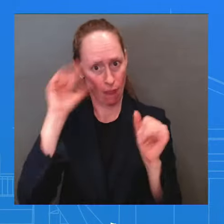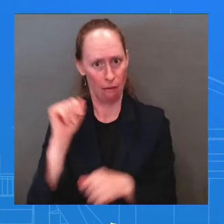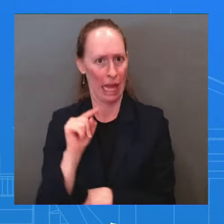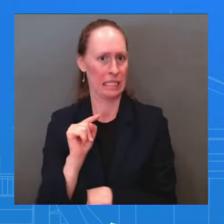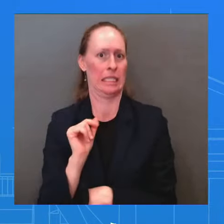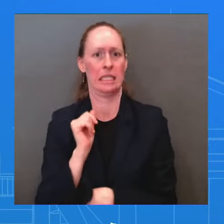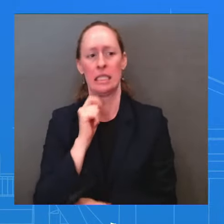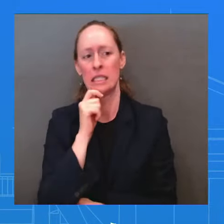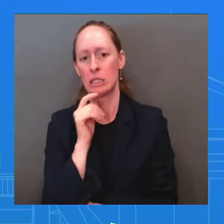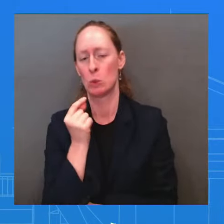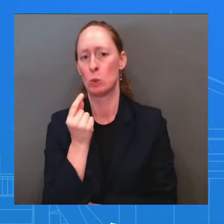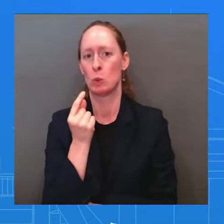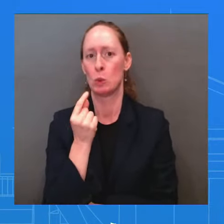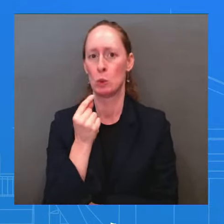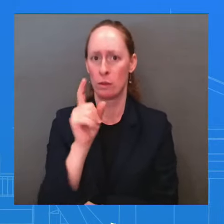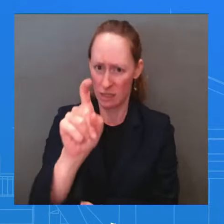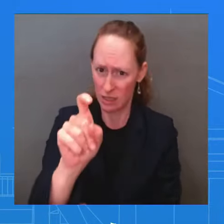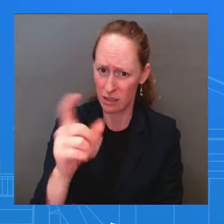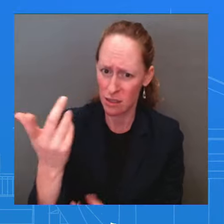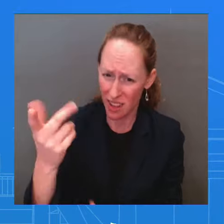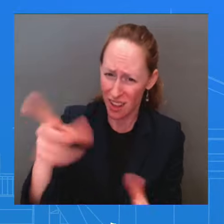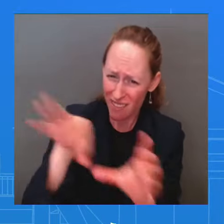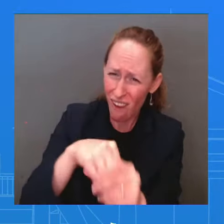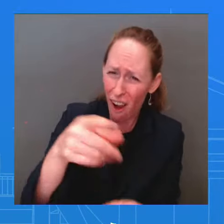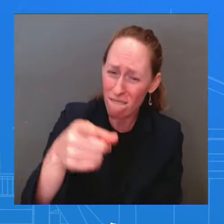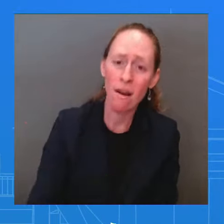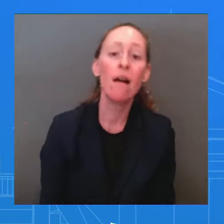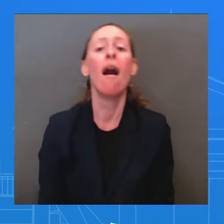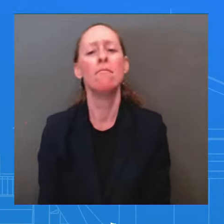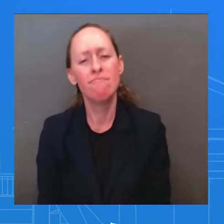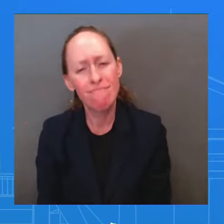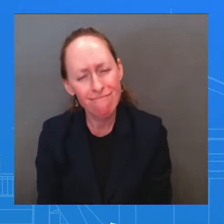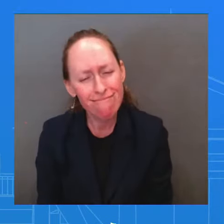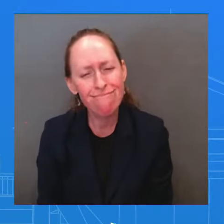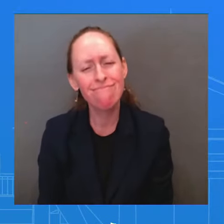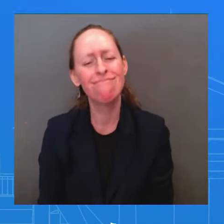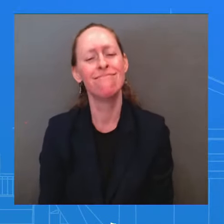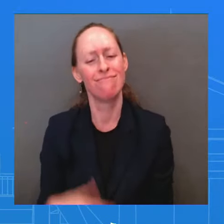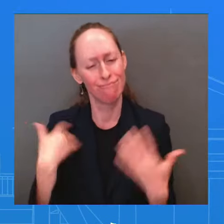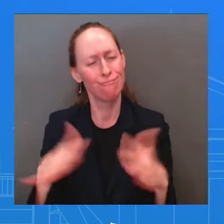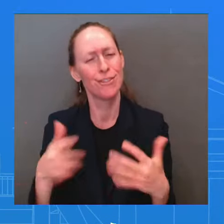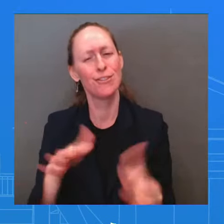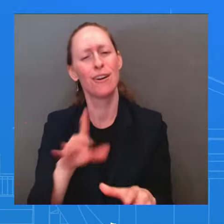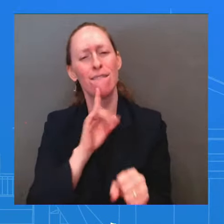The Press: -- and this is just a further -- Ms. Jean-Pierre: And we have said this before. We have -- we have -- we have talked about the President's engagement, how he has talked to the Big 3,